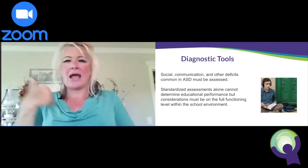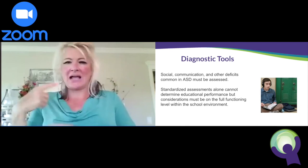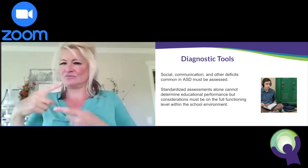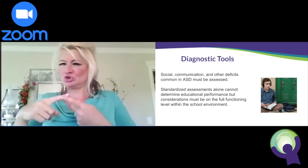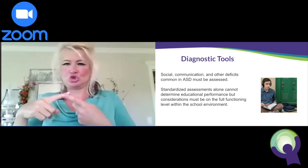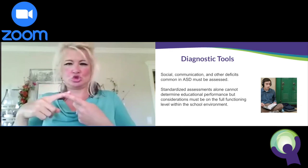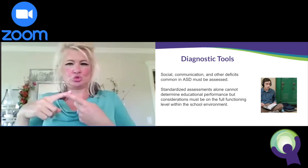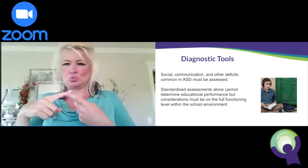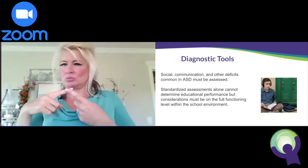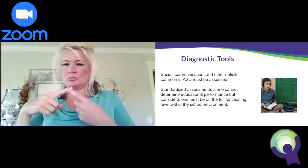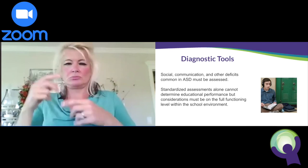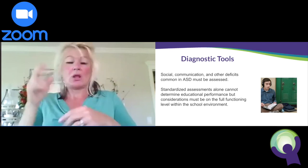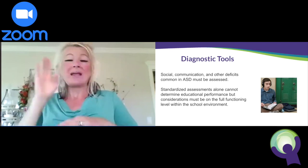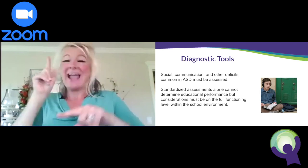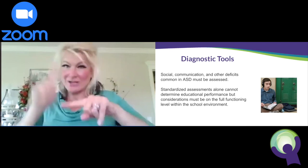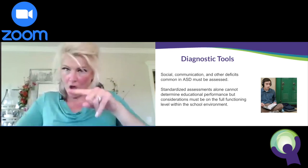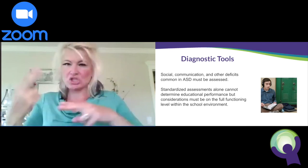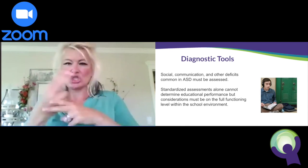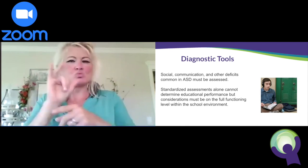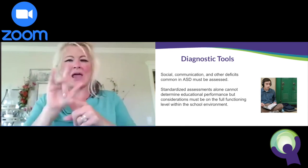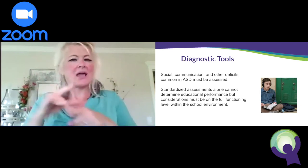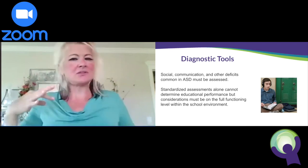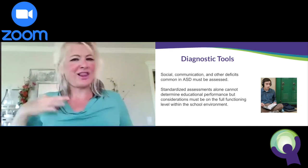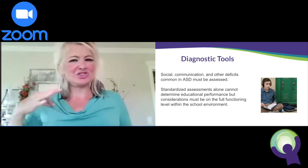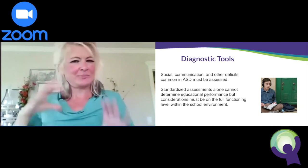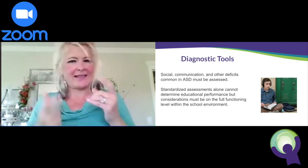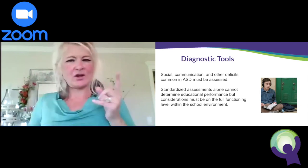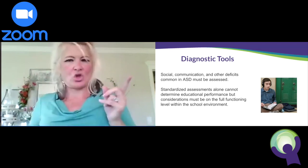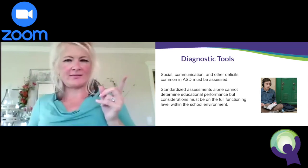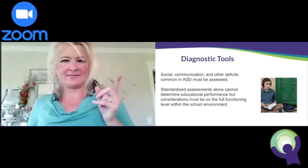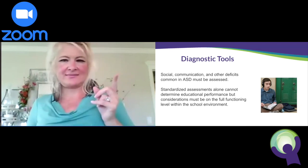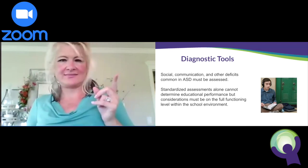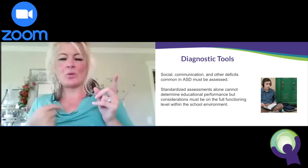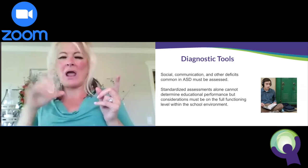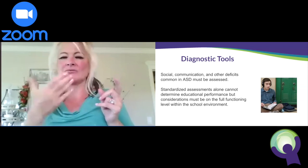I'm sorry..the doctors provide medical diagnosis forms but